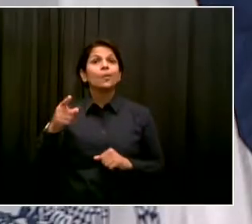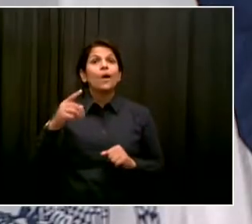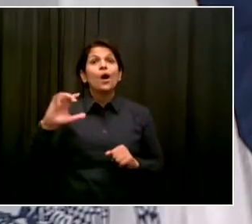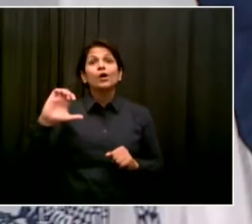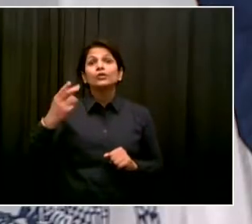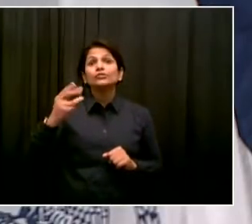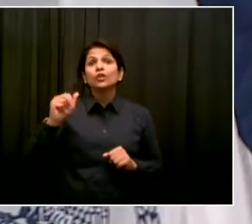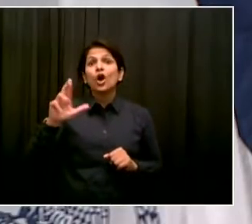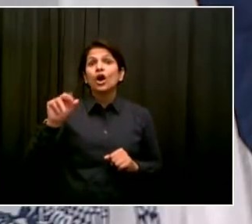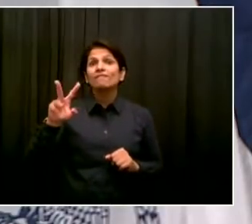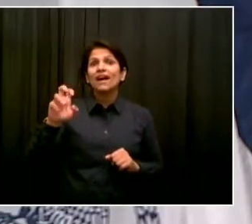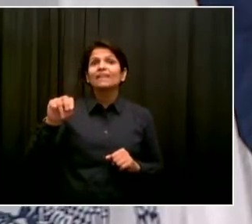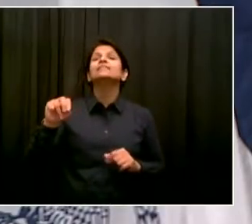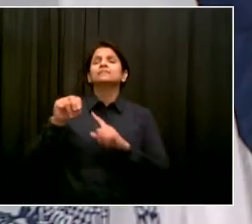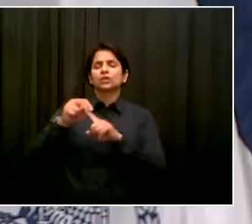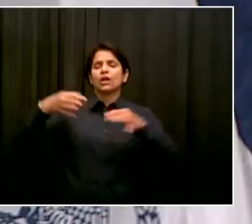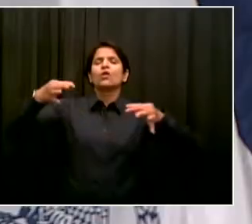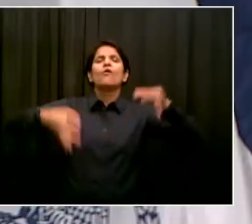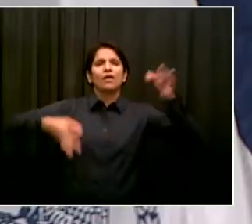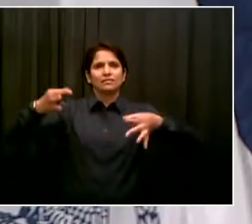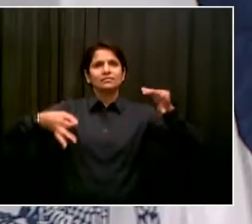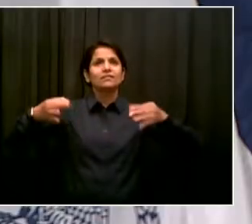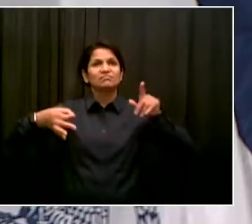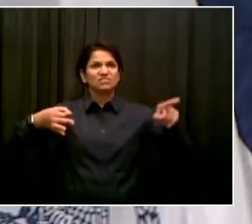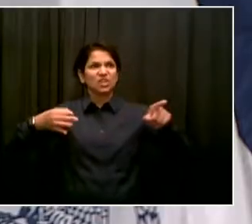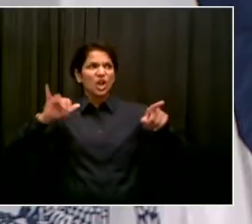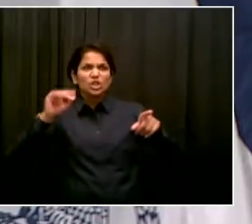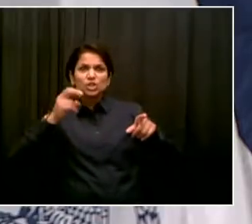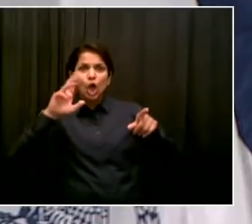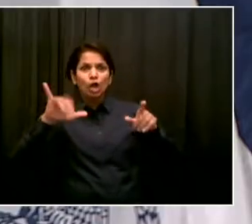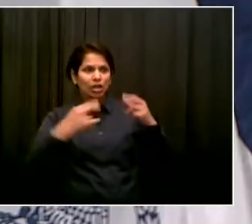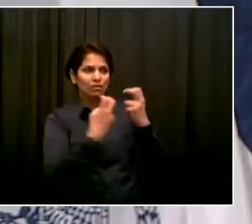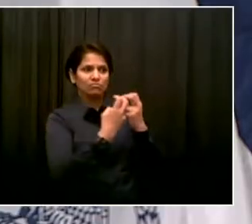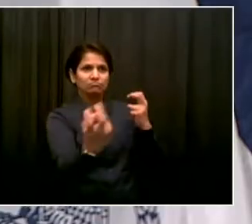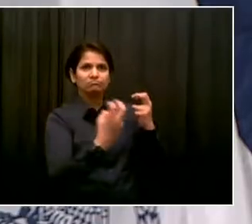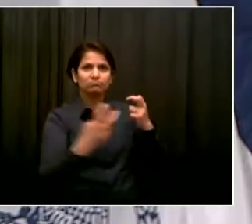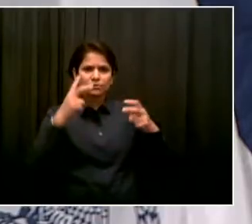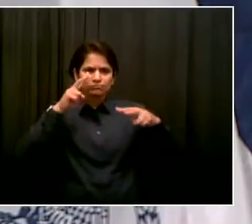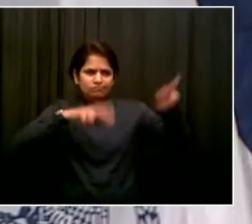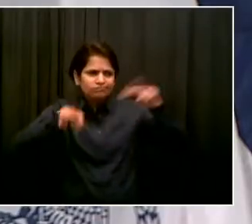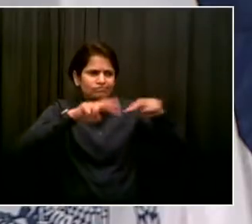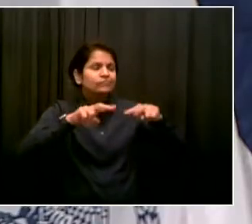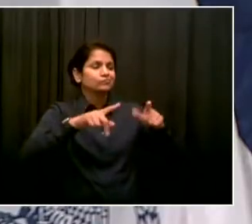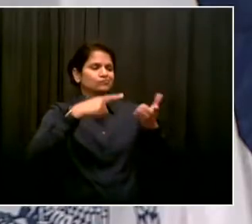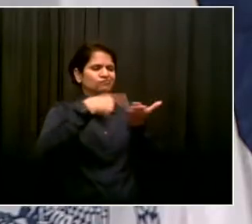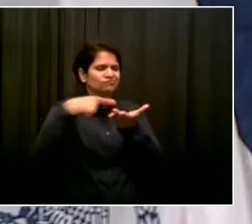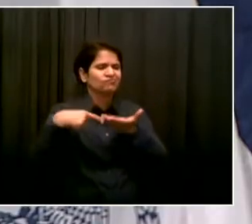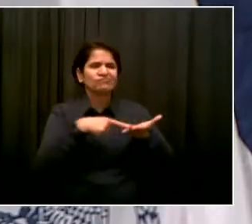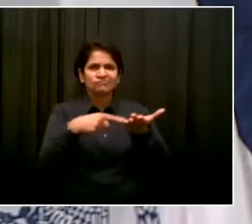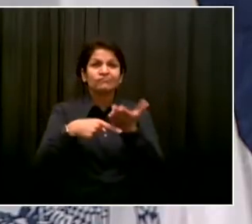OBVIOUSLY WE HAVE JURY DELIBERATIONS GOING ON IN THE